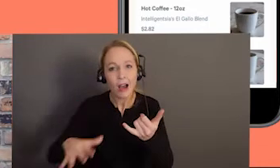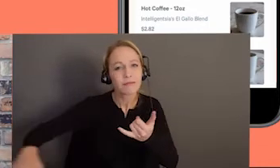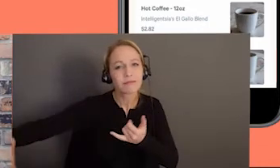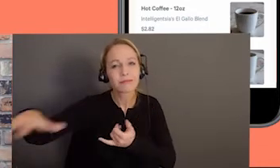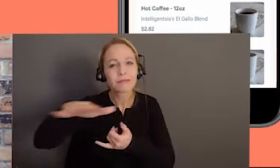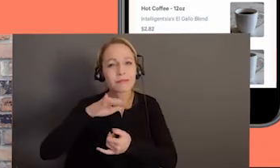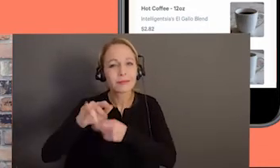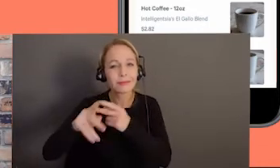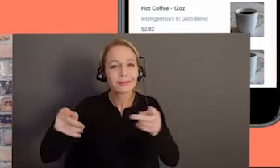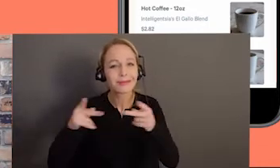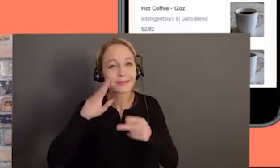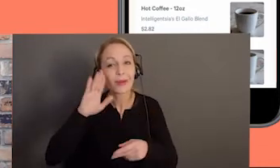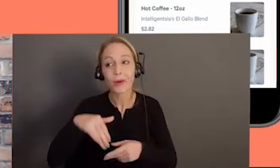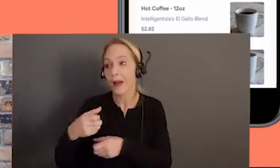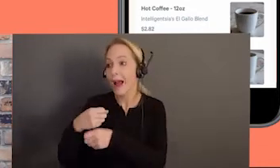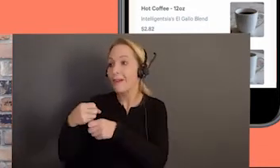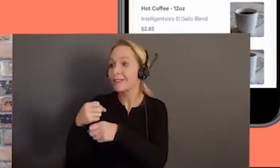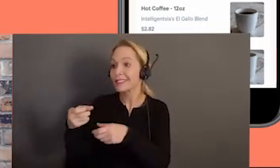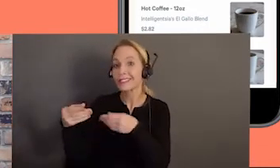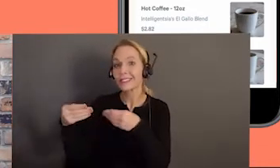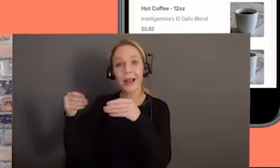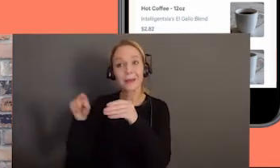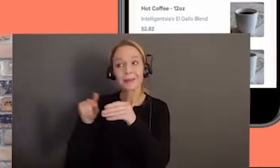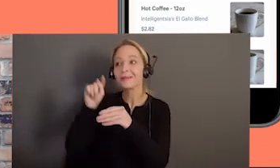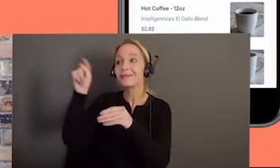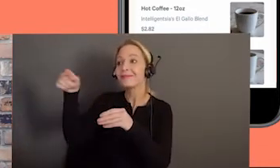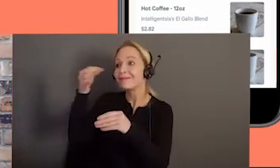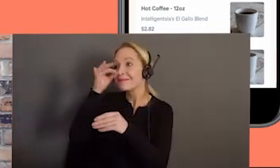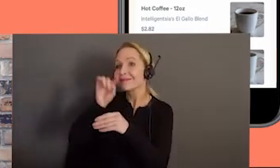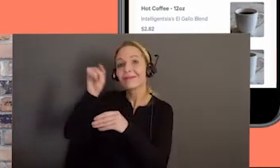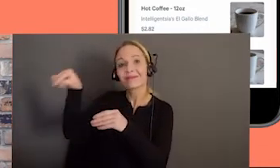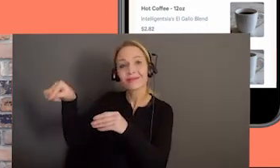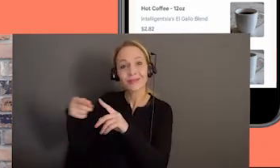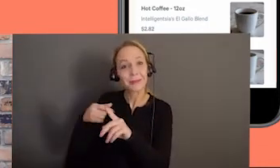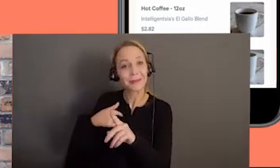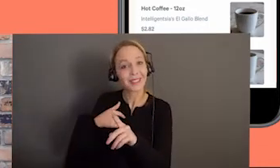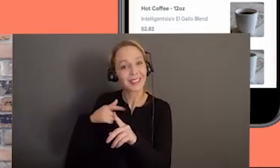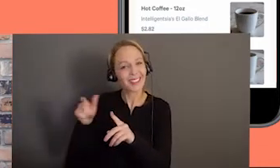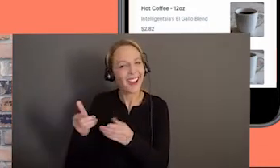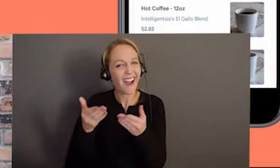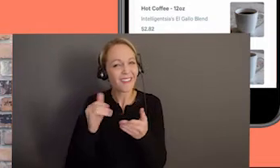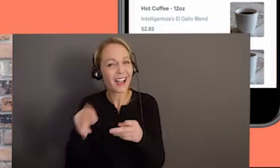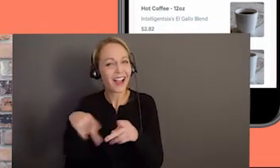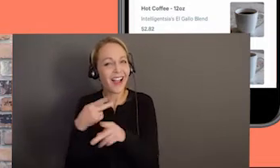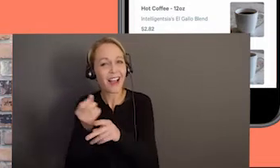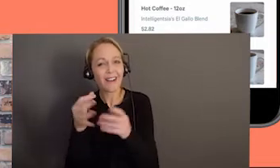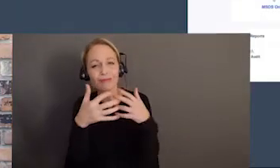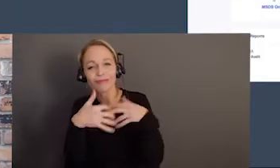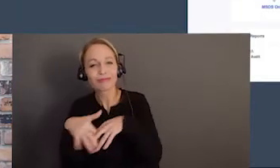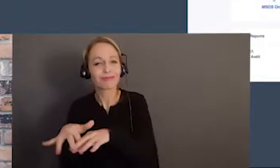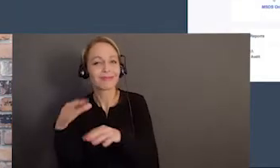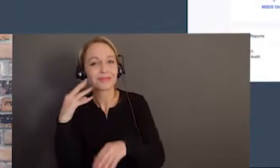COFFEE SHOP AROUND THE CORNER FROM ME CAN OFFER THAT SAME TYPE OF TIGHT EXPERIENCE.